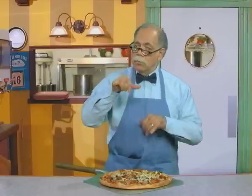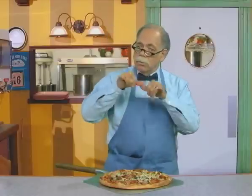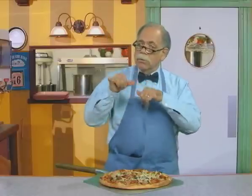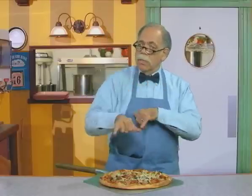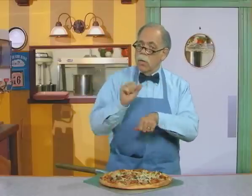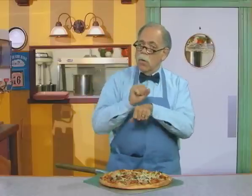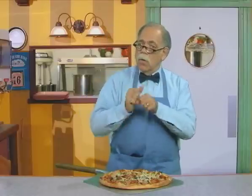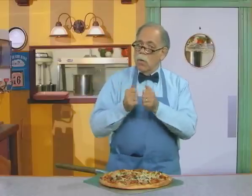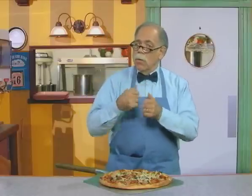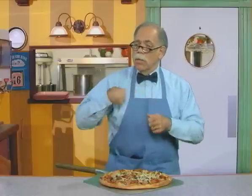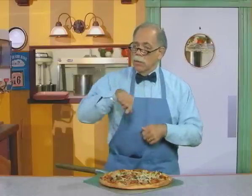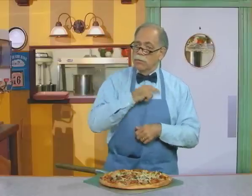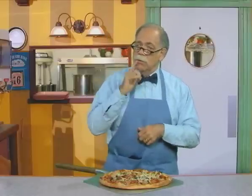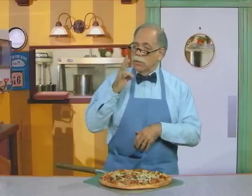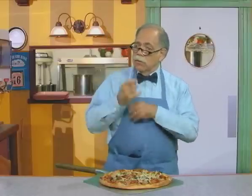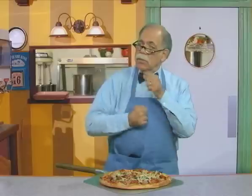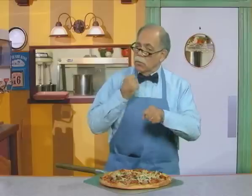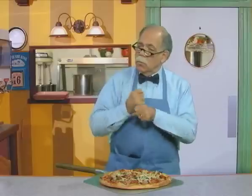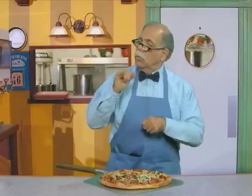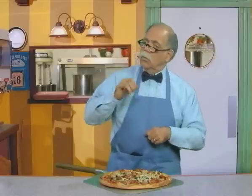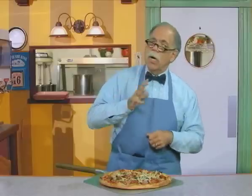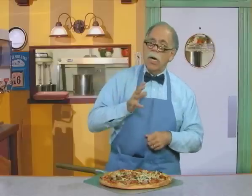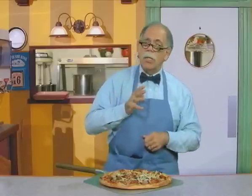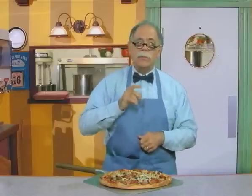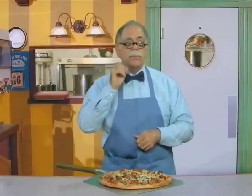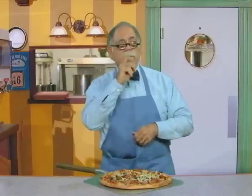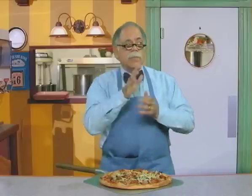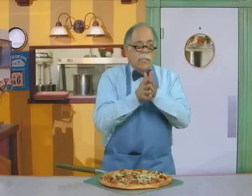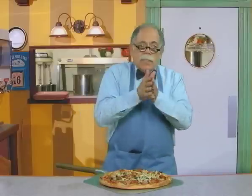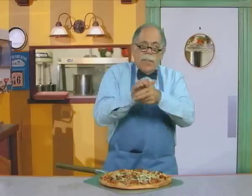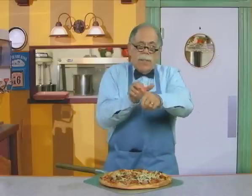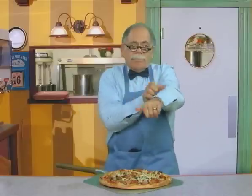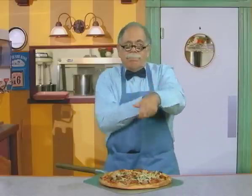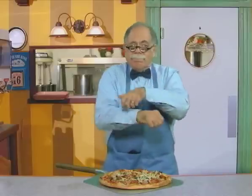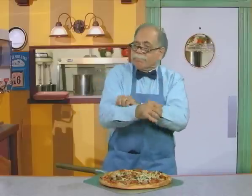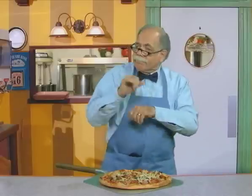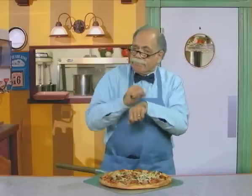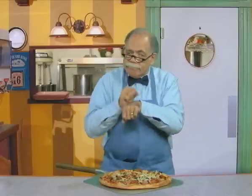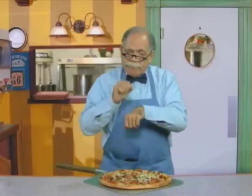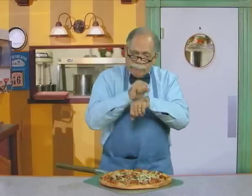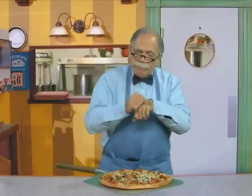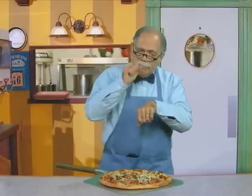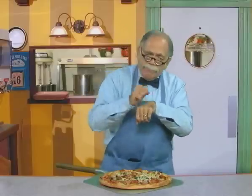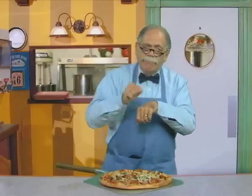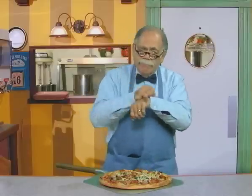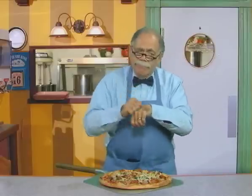YOU STAY AND WORK FOR US FOR SEVEN YEARS." JACOB ROLLED UP HIS SLEEVES, AND HE STARTED TO WORK.